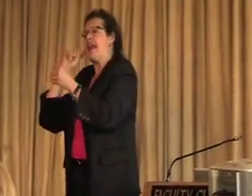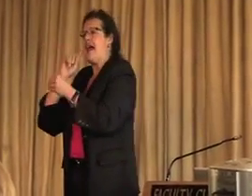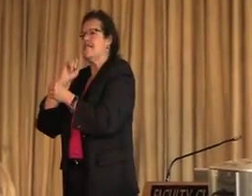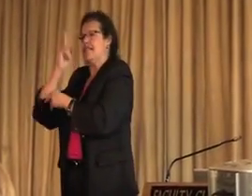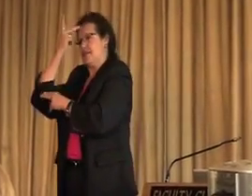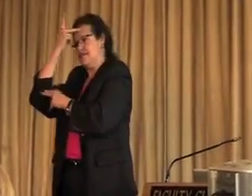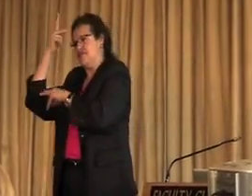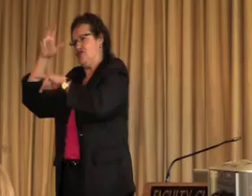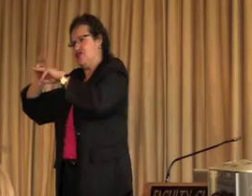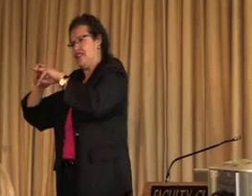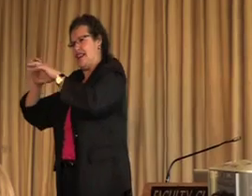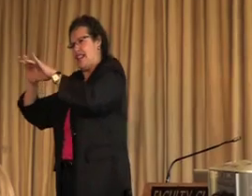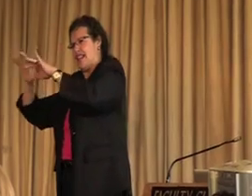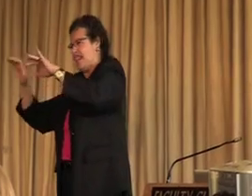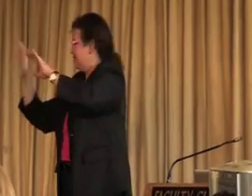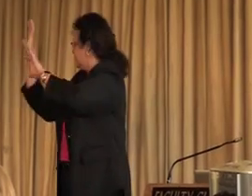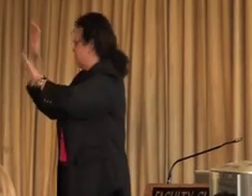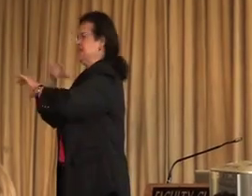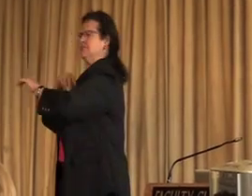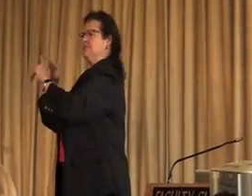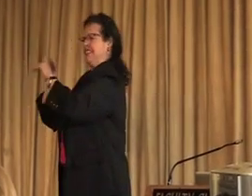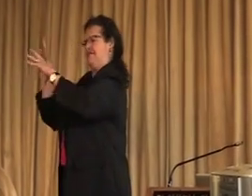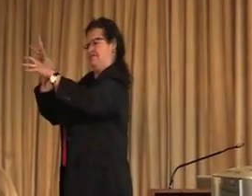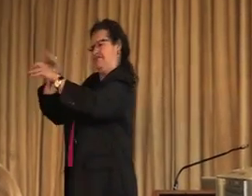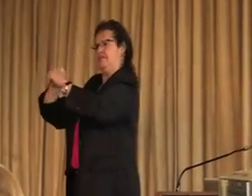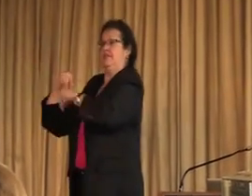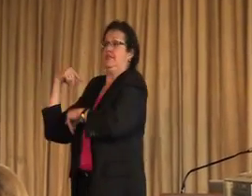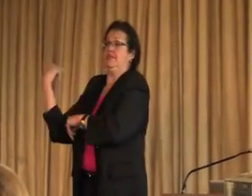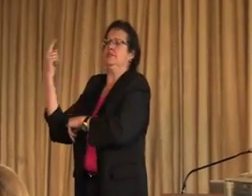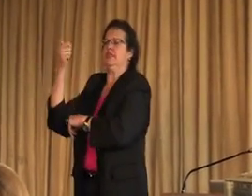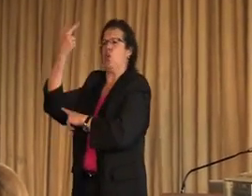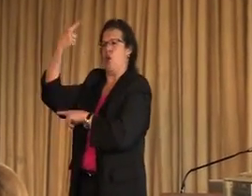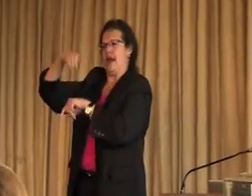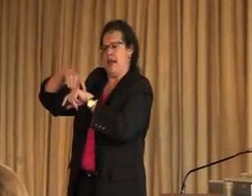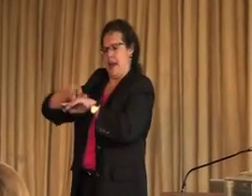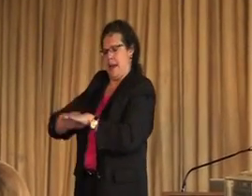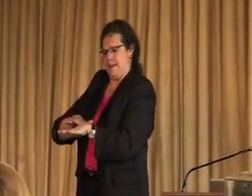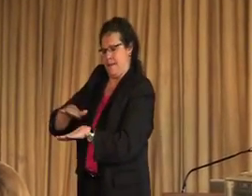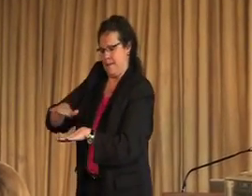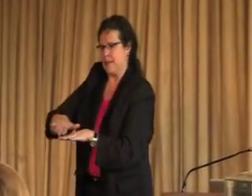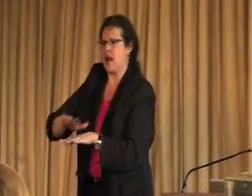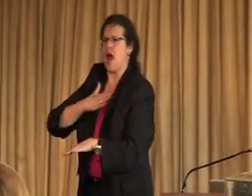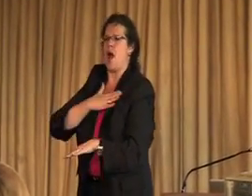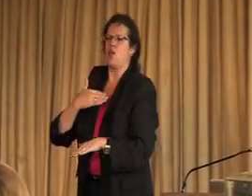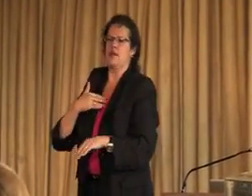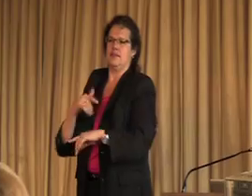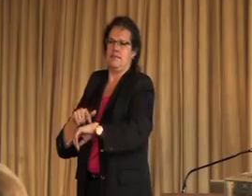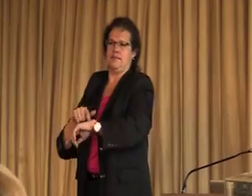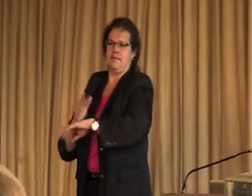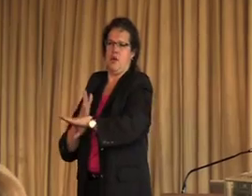time, think about the future of this very important chair and the Peikoff Chair of Deaf